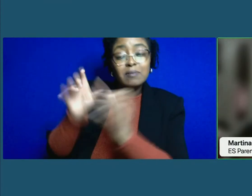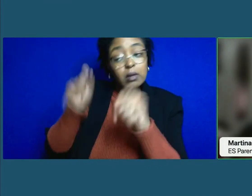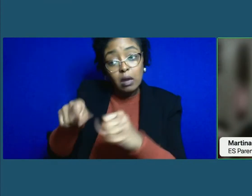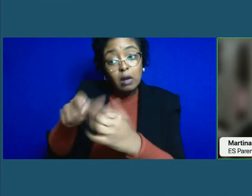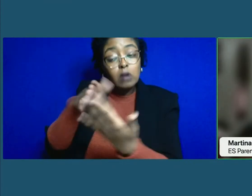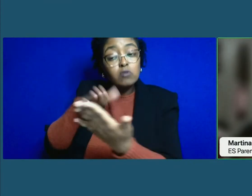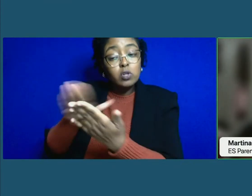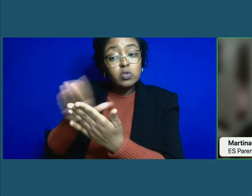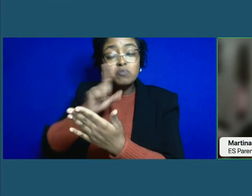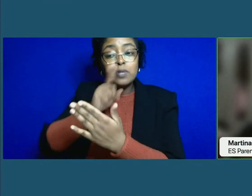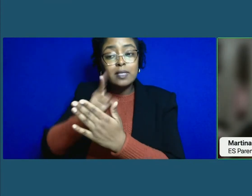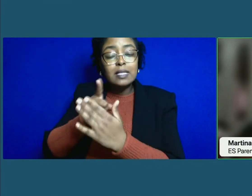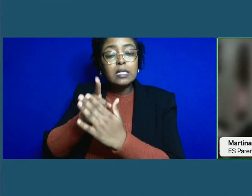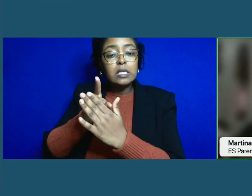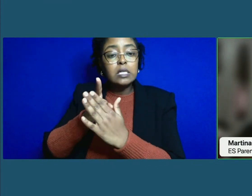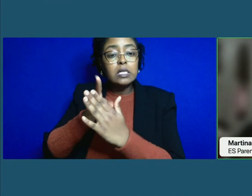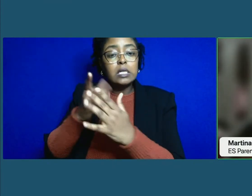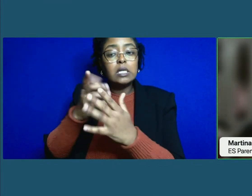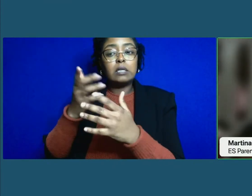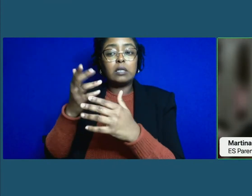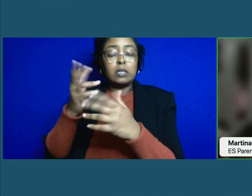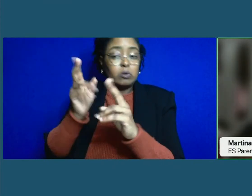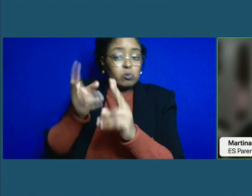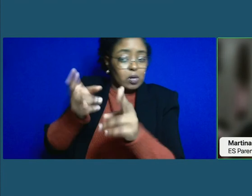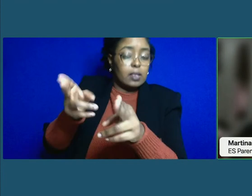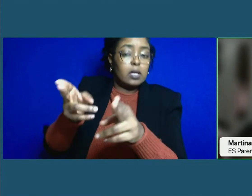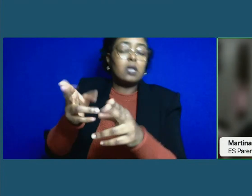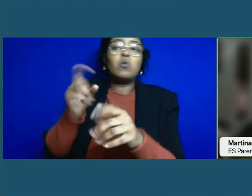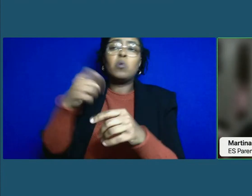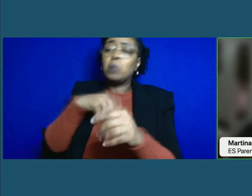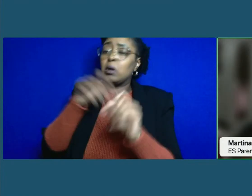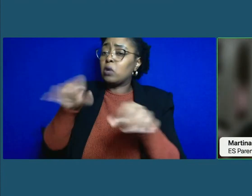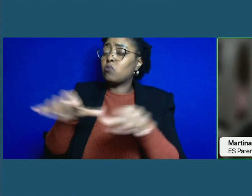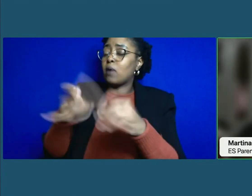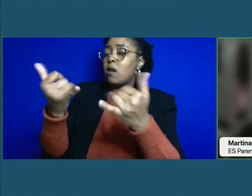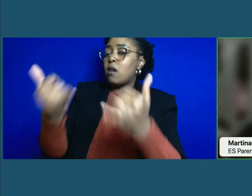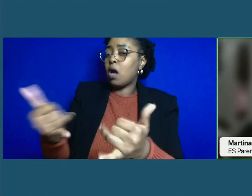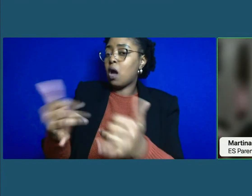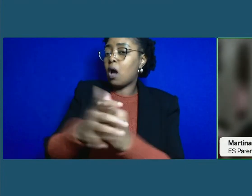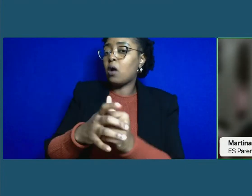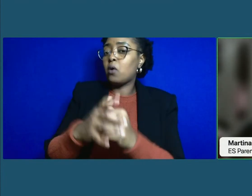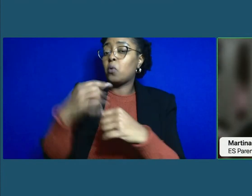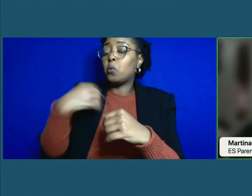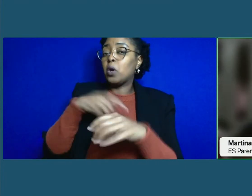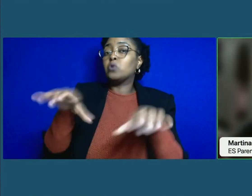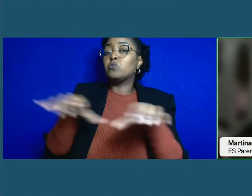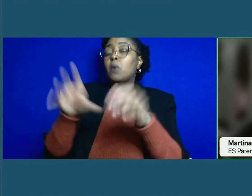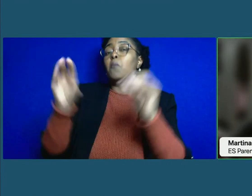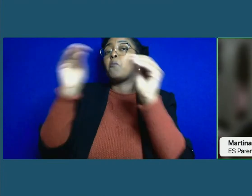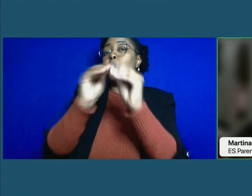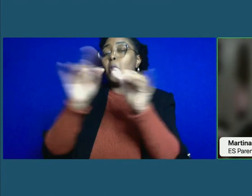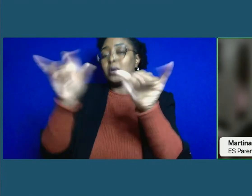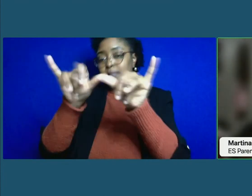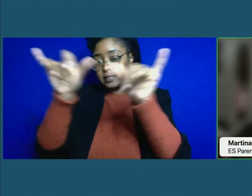that needs to be addressed and can be addressed. Very I think very, very like quickly and it's